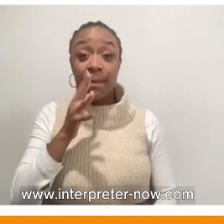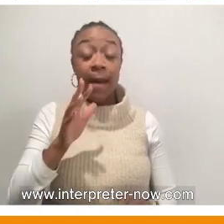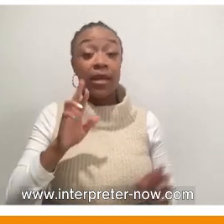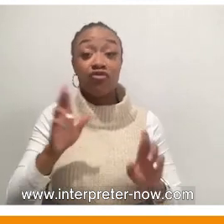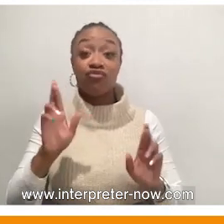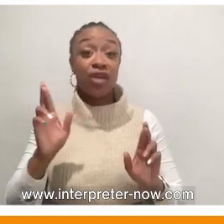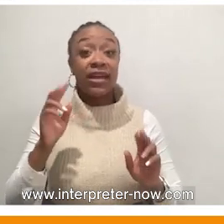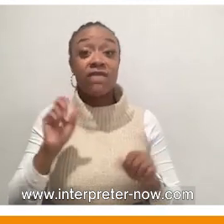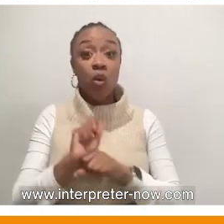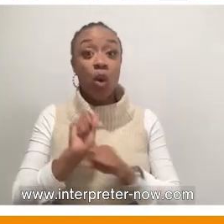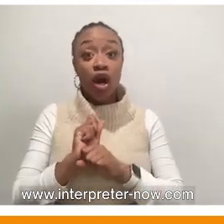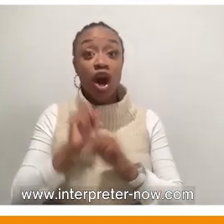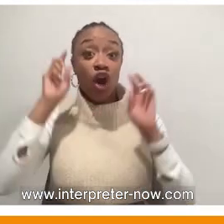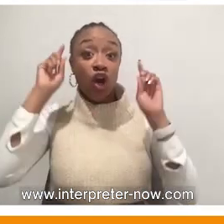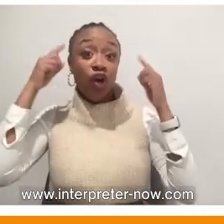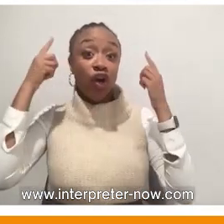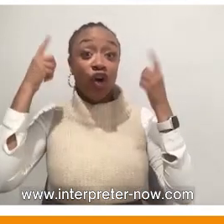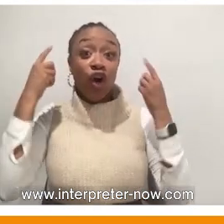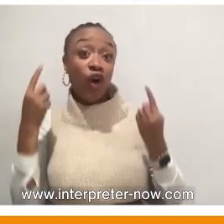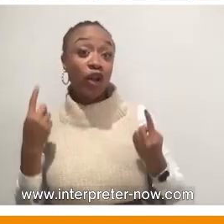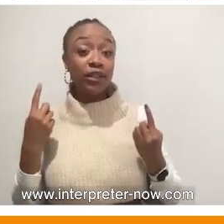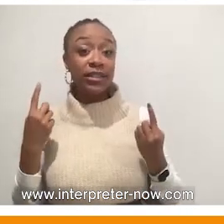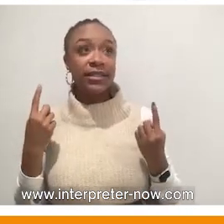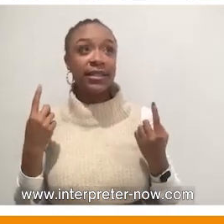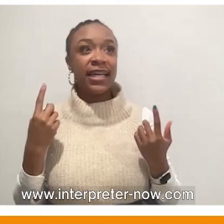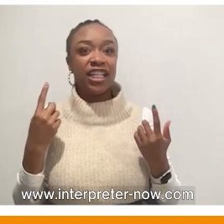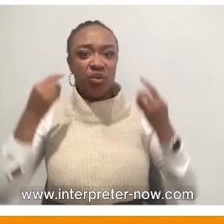Every day, my mom getting ready for work, she would straighten her curls to the point